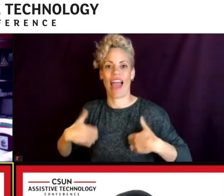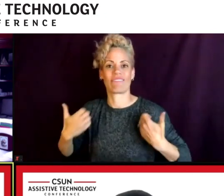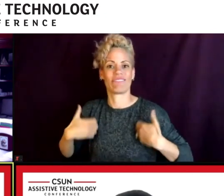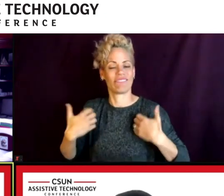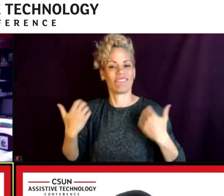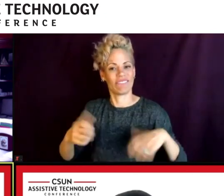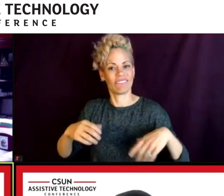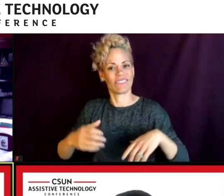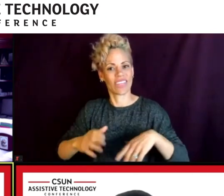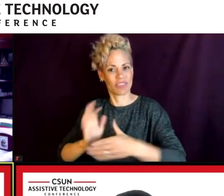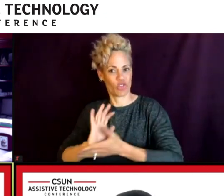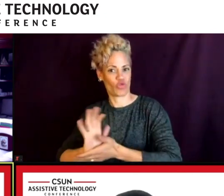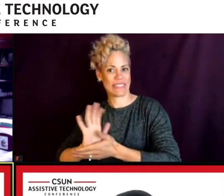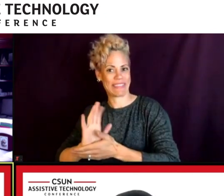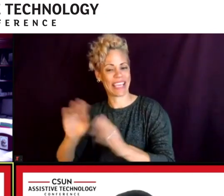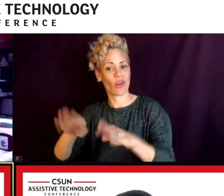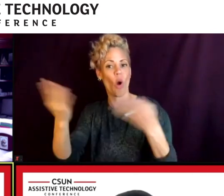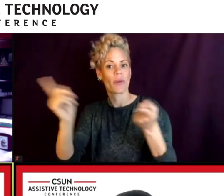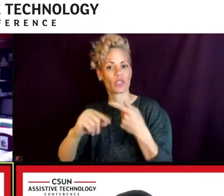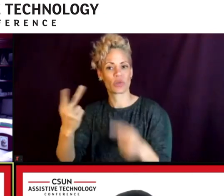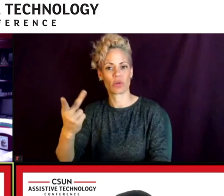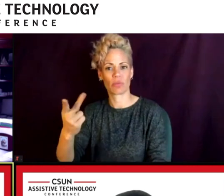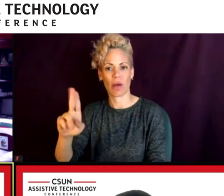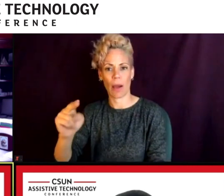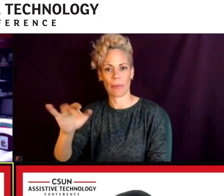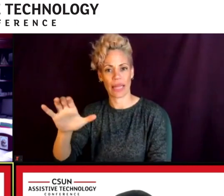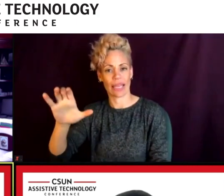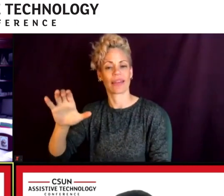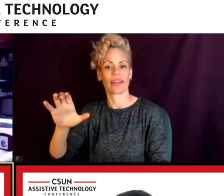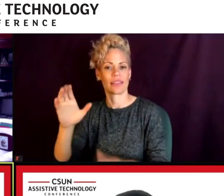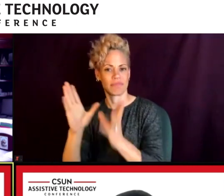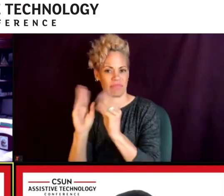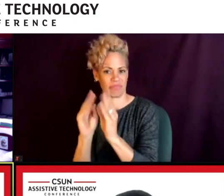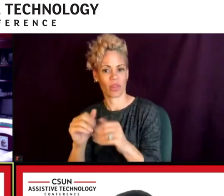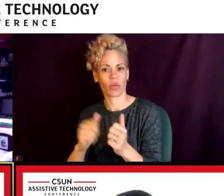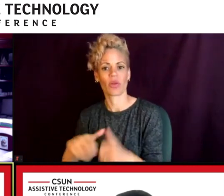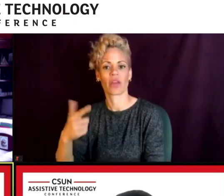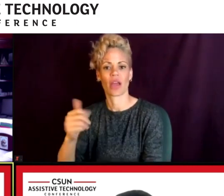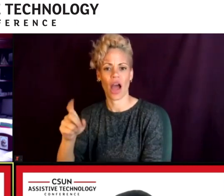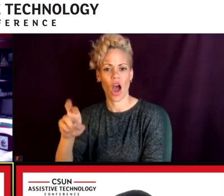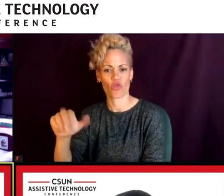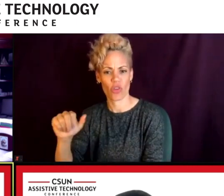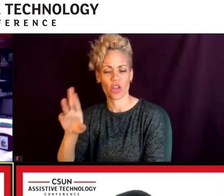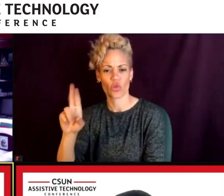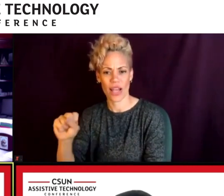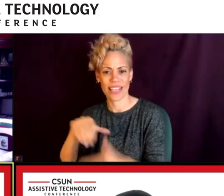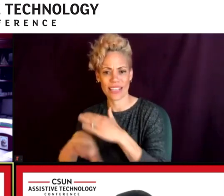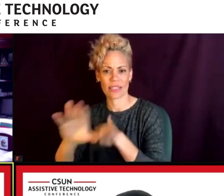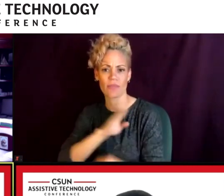featured presentations with the US Access Board, Godra and the US Intelligence Community.